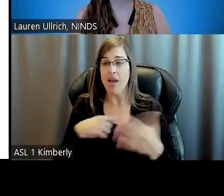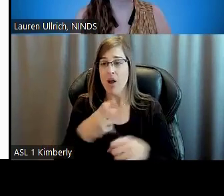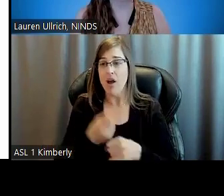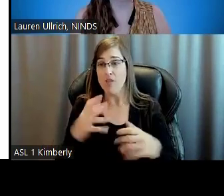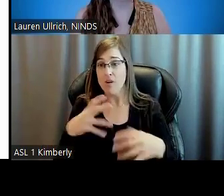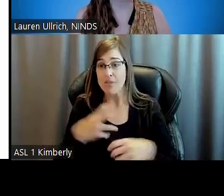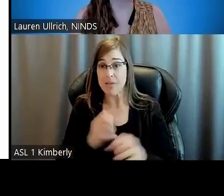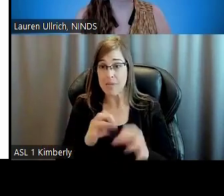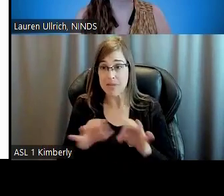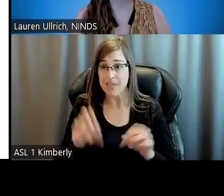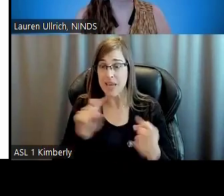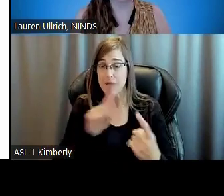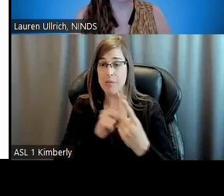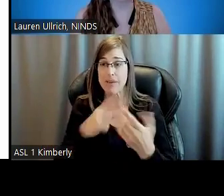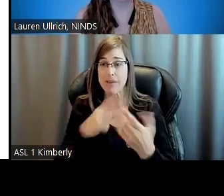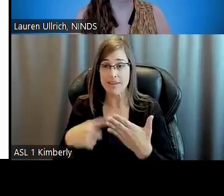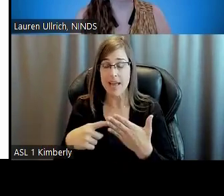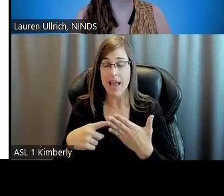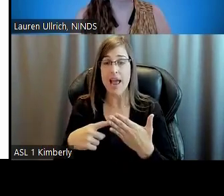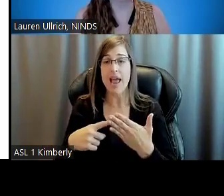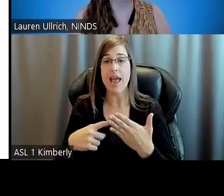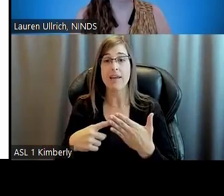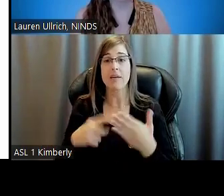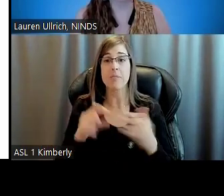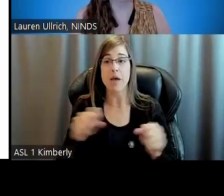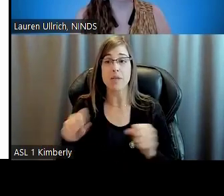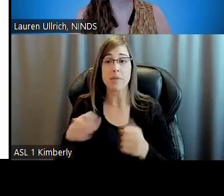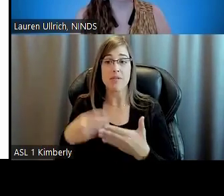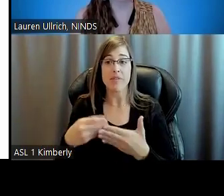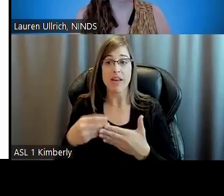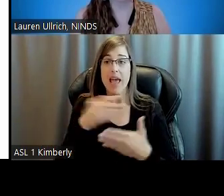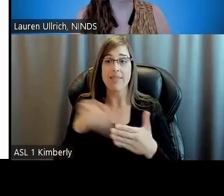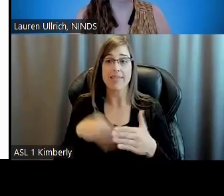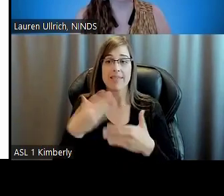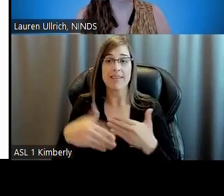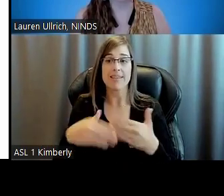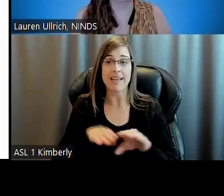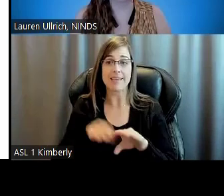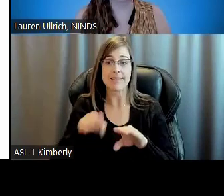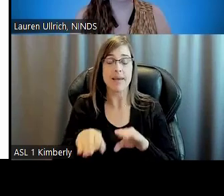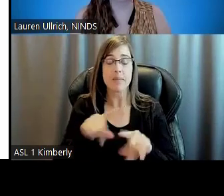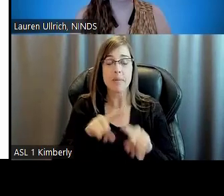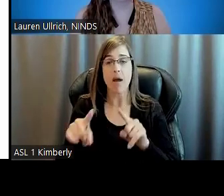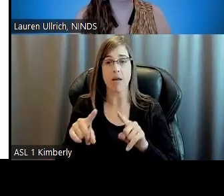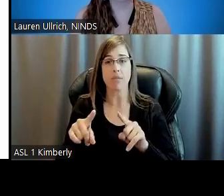Can we meet to discuss this in the likelihood of funding and/or what the next steps are? I would definitely .. .